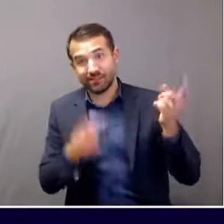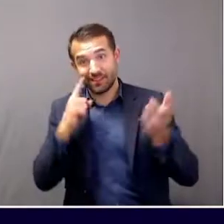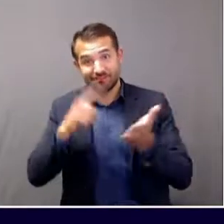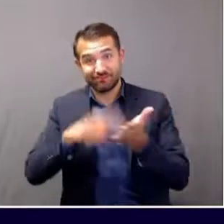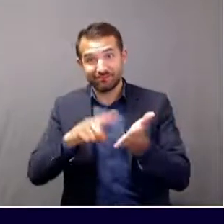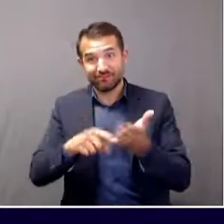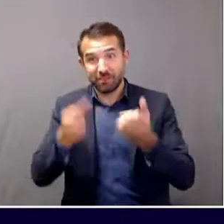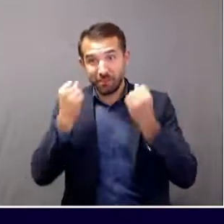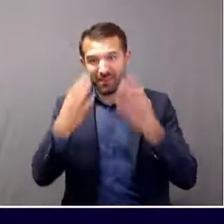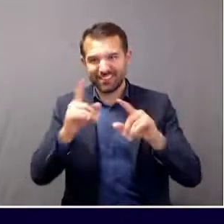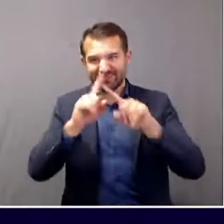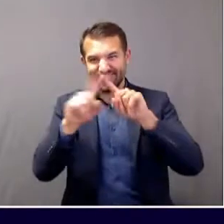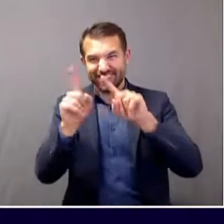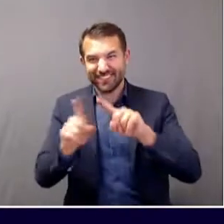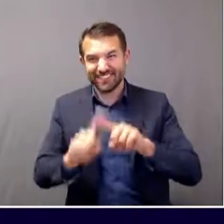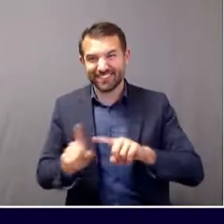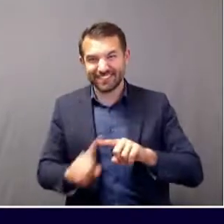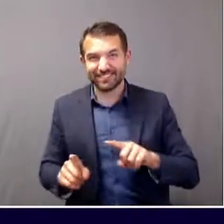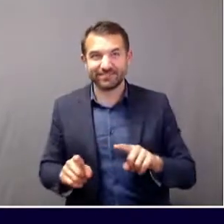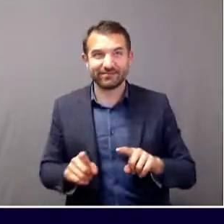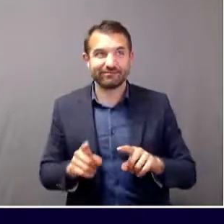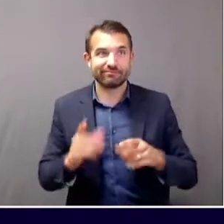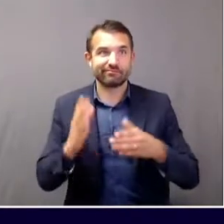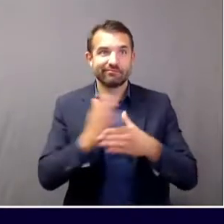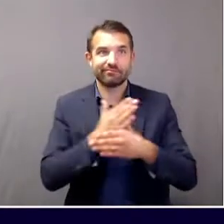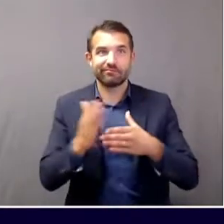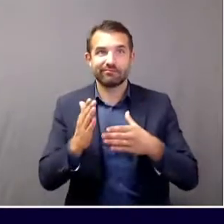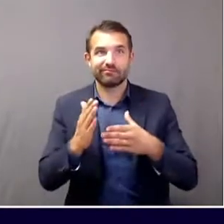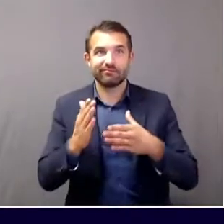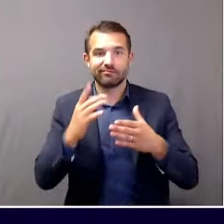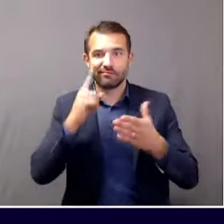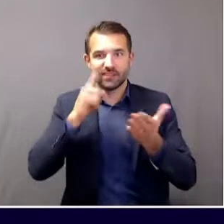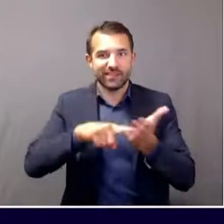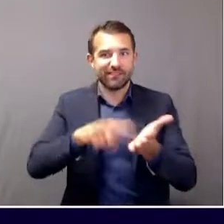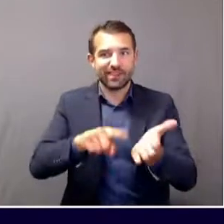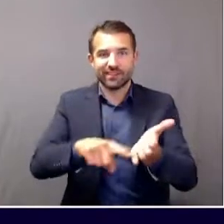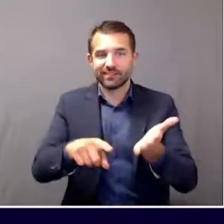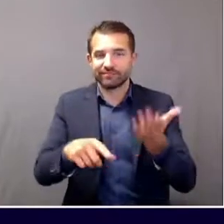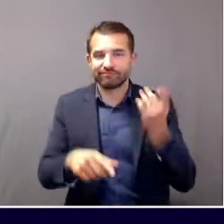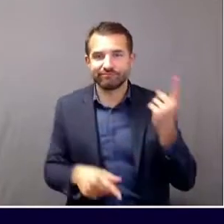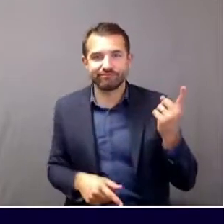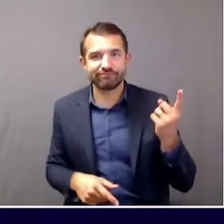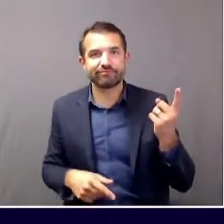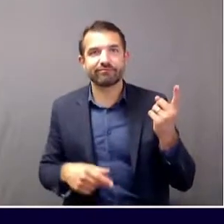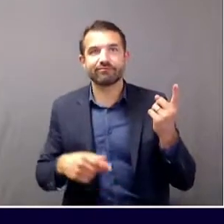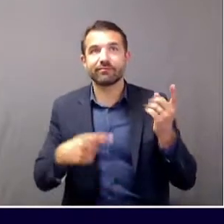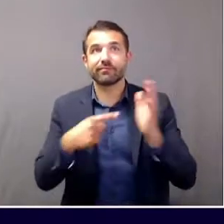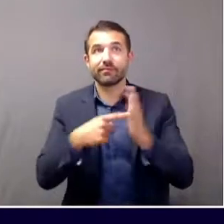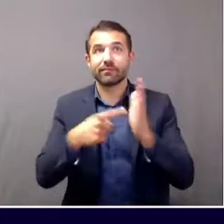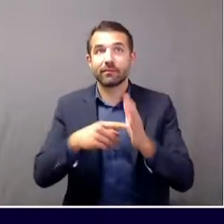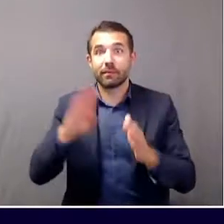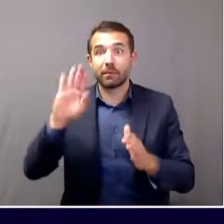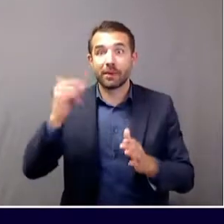and D. one component was at the big